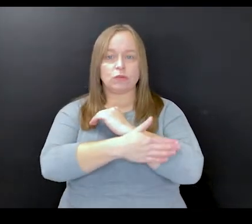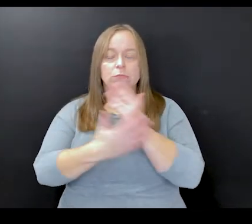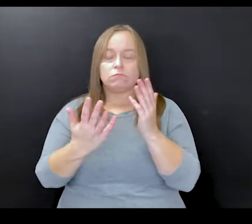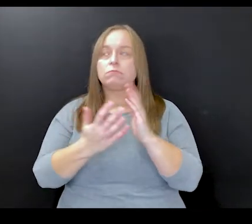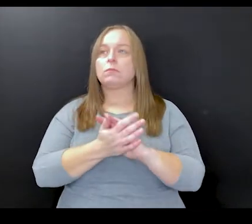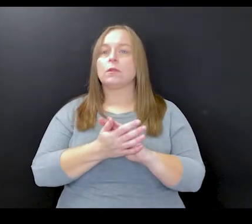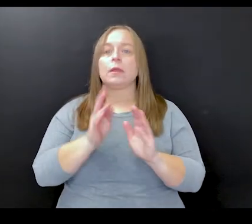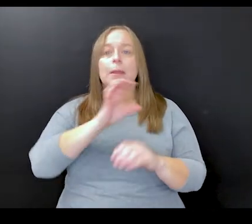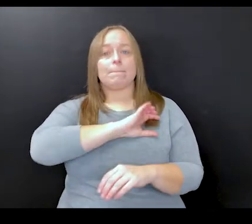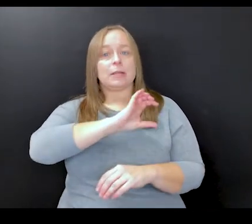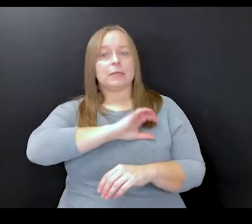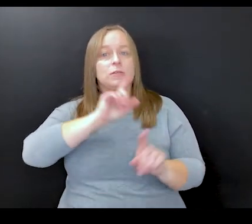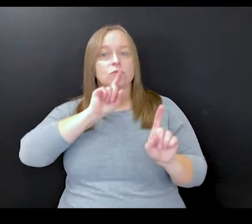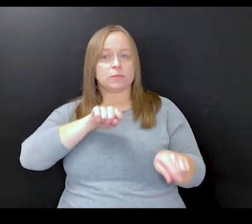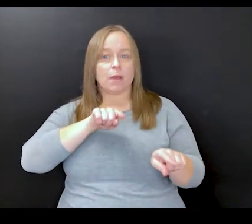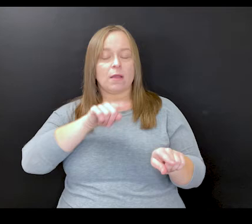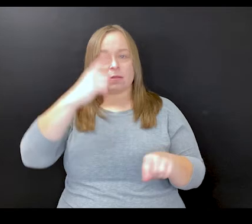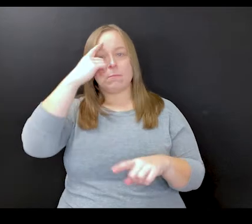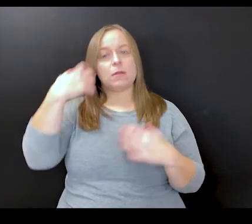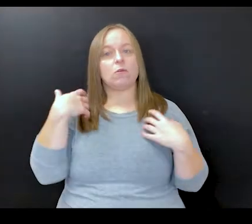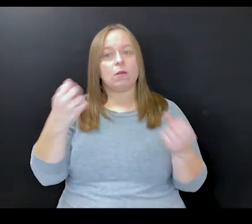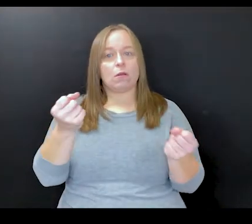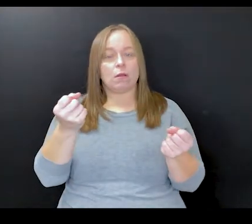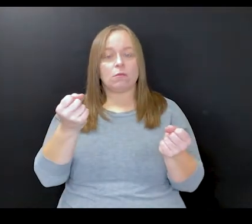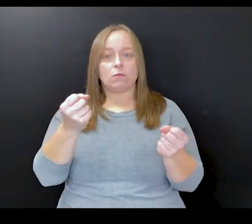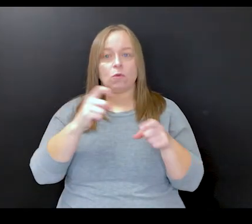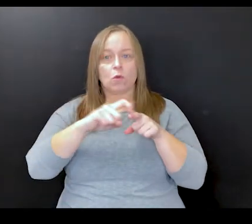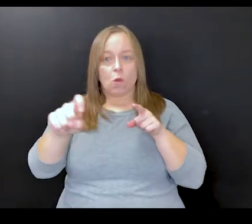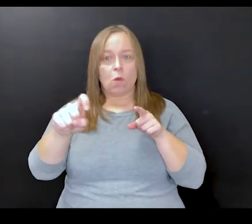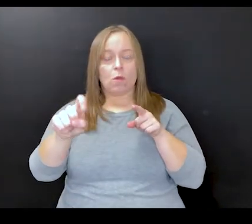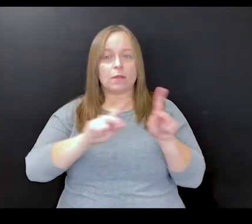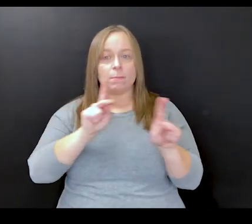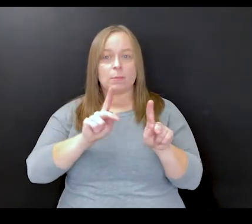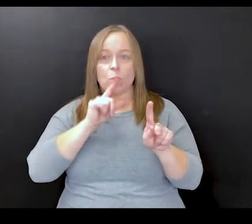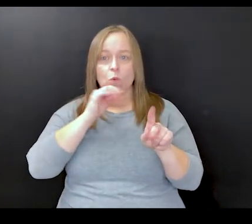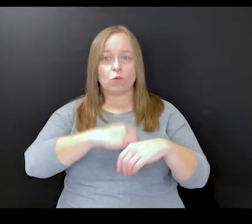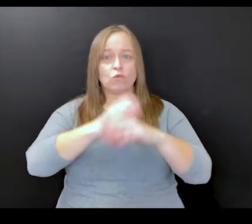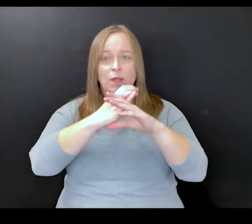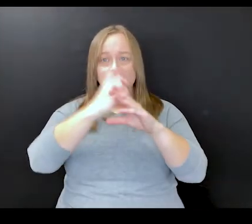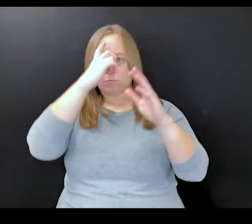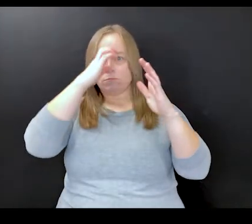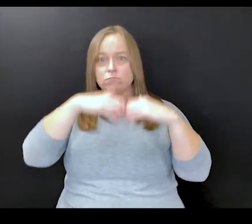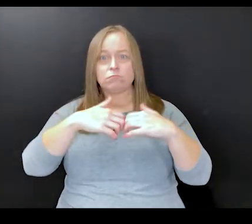is that police response to mental health calls and to people who are in crisis